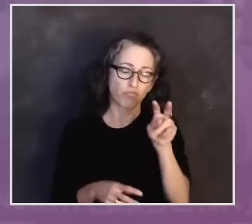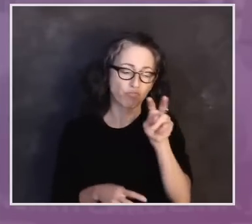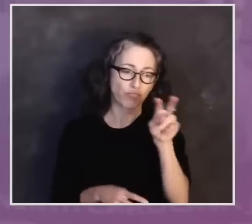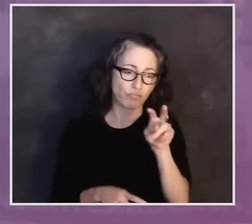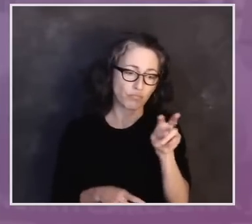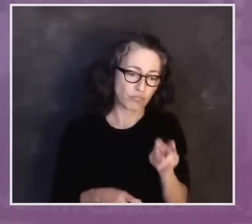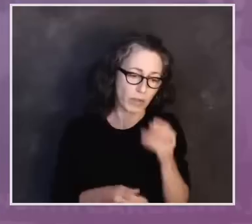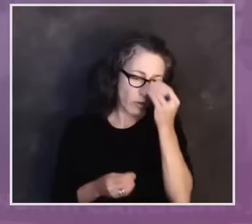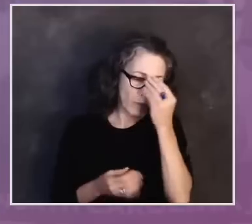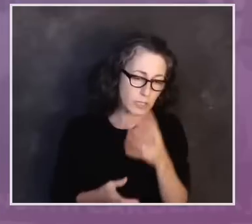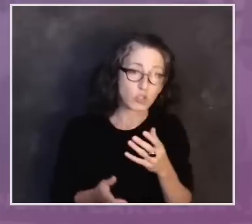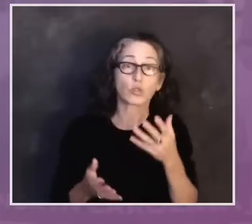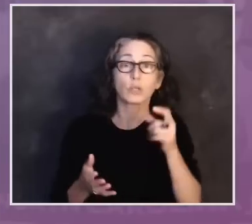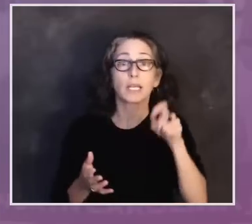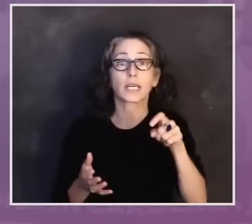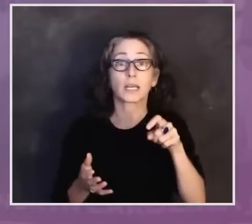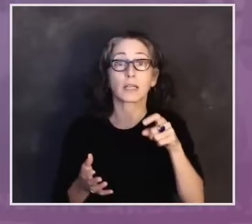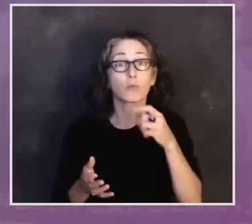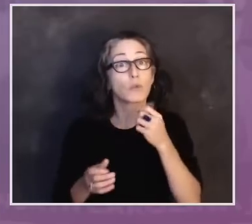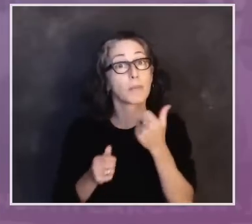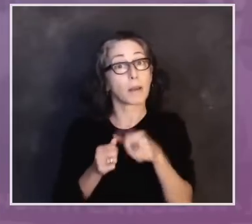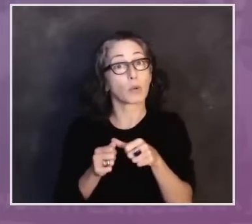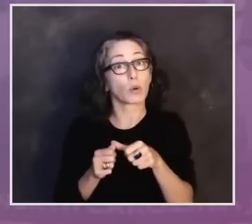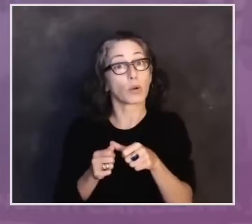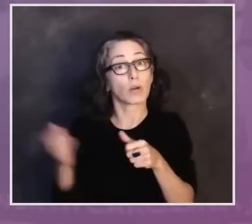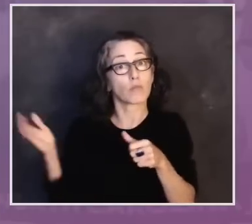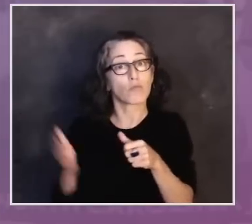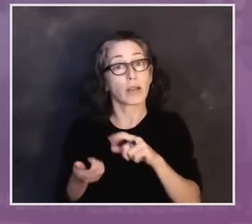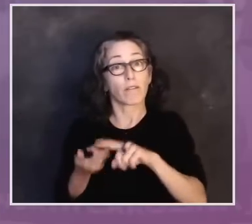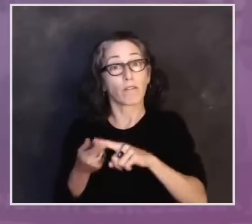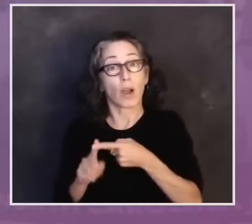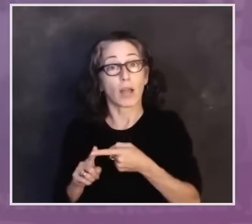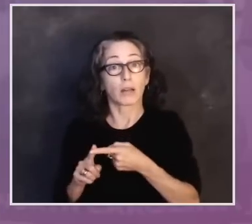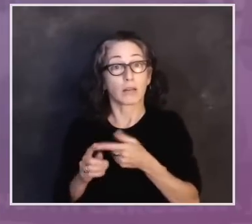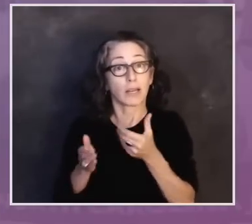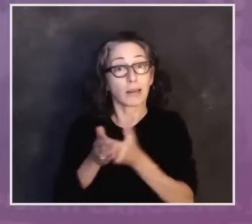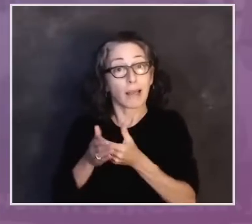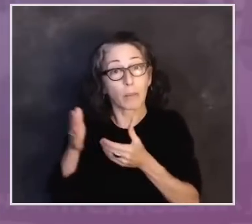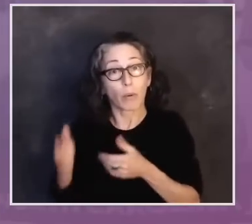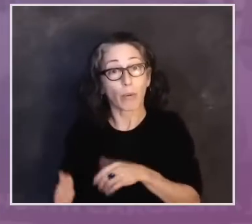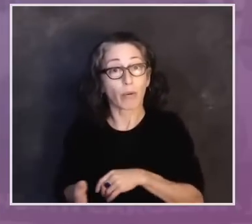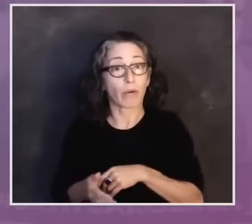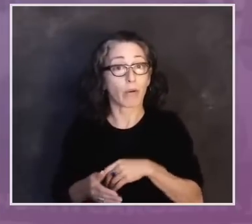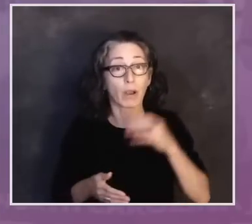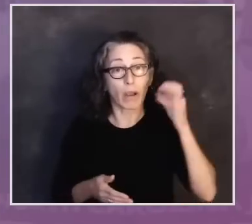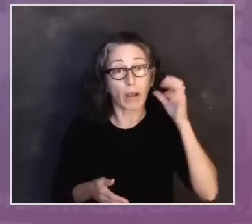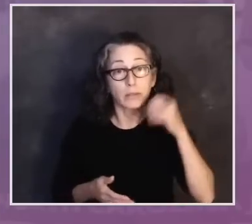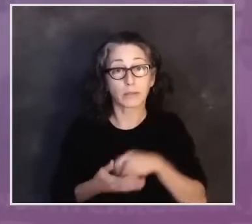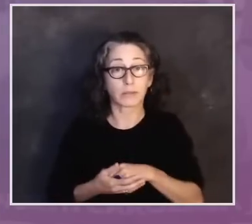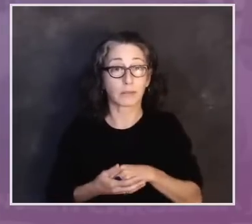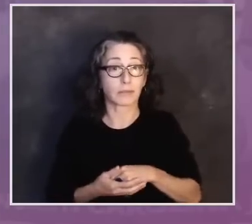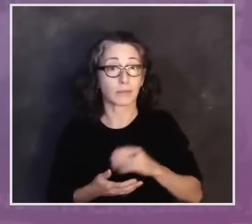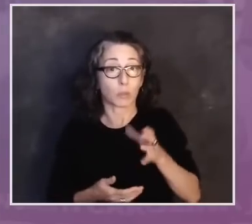TO GET THE INFORMATION THAT YOU NEED TO GET TO THE POLLS. AND REMEMBER TO TAKE SOMEBODY